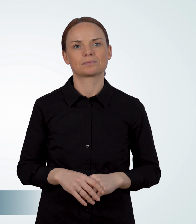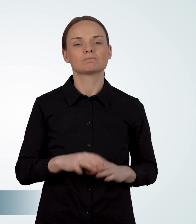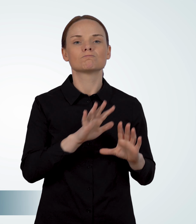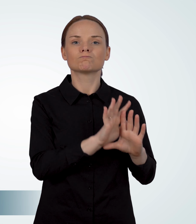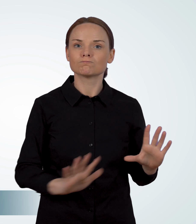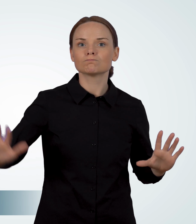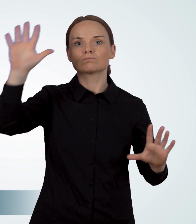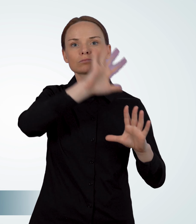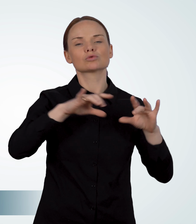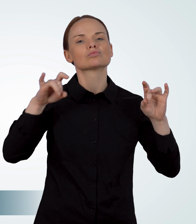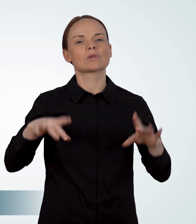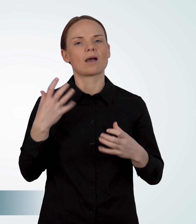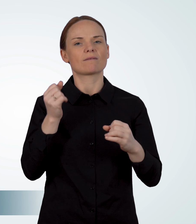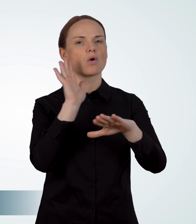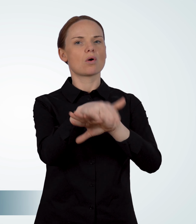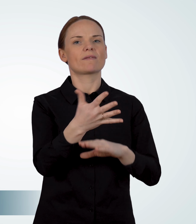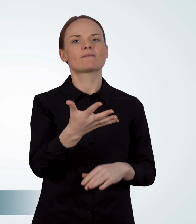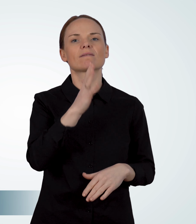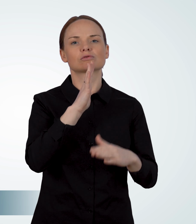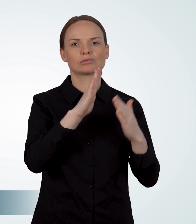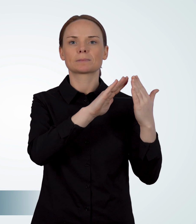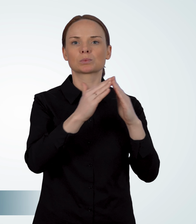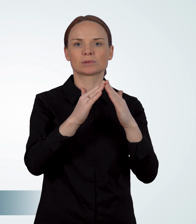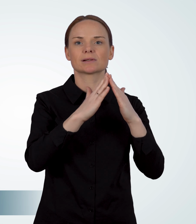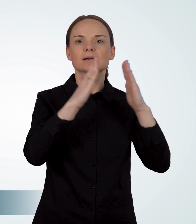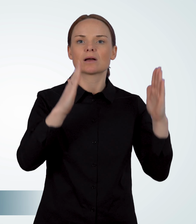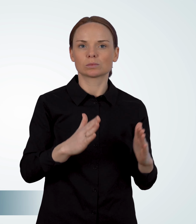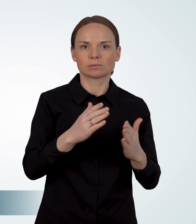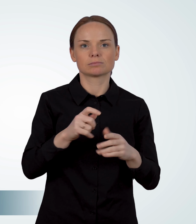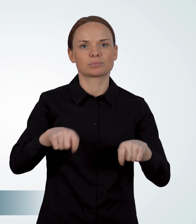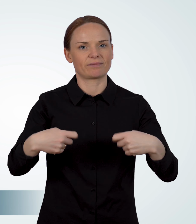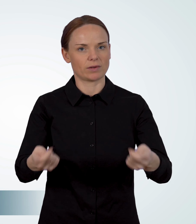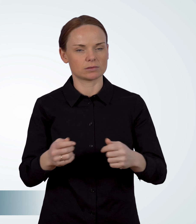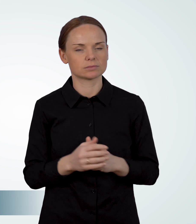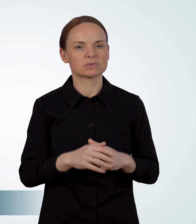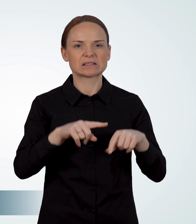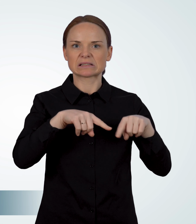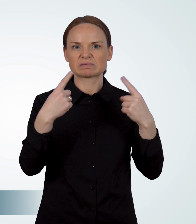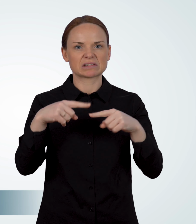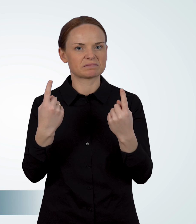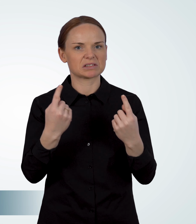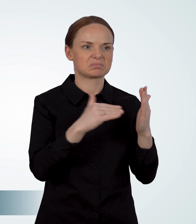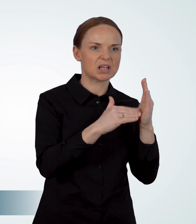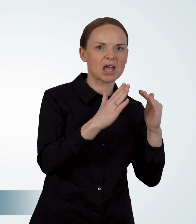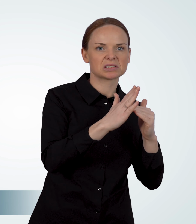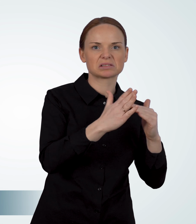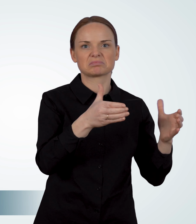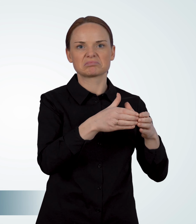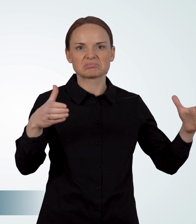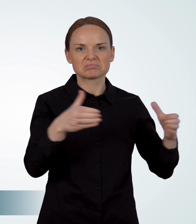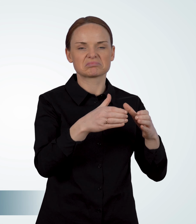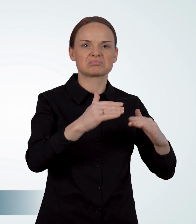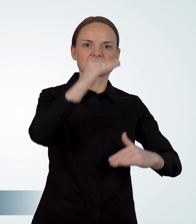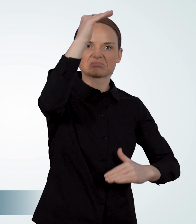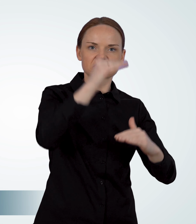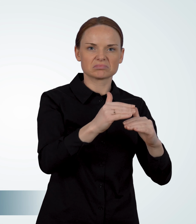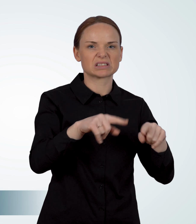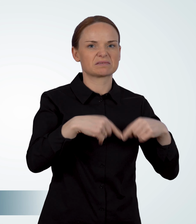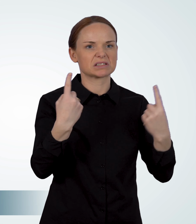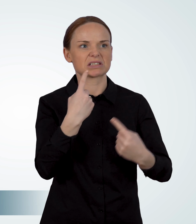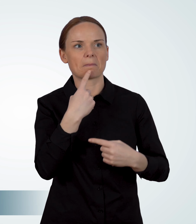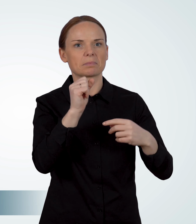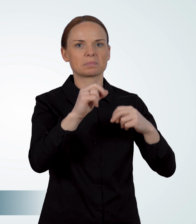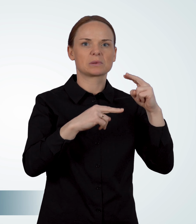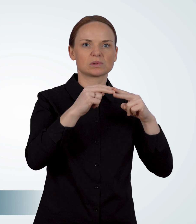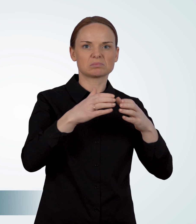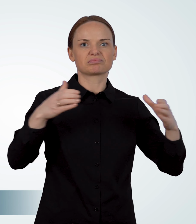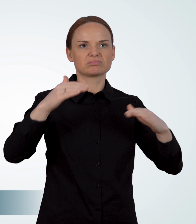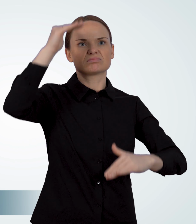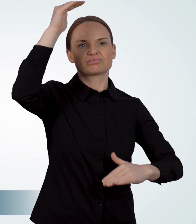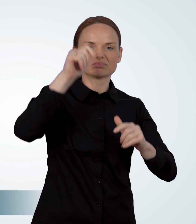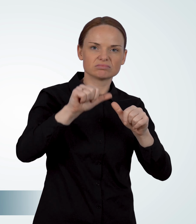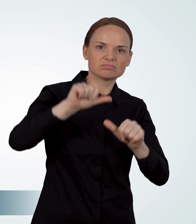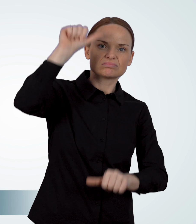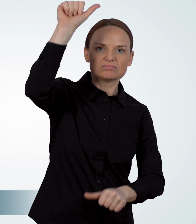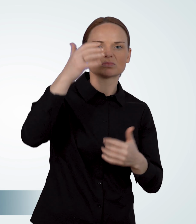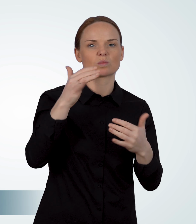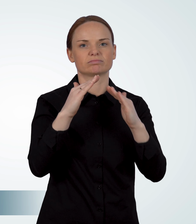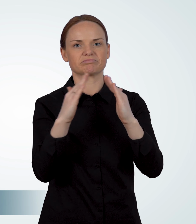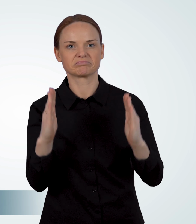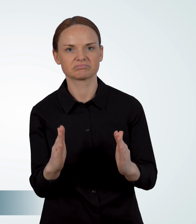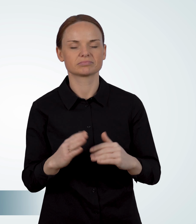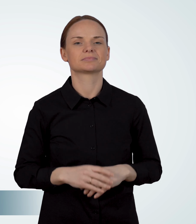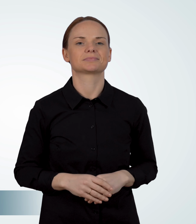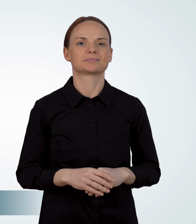There are over 500 community housing providers across Australia with various sizes and different structures.